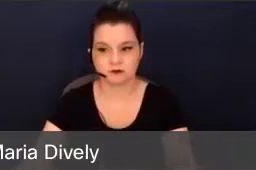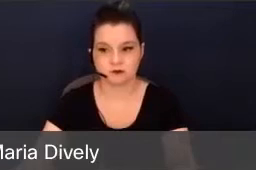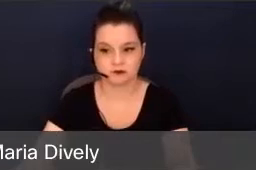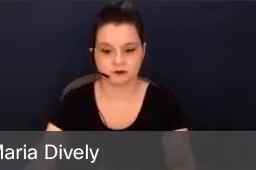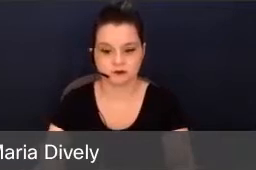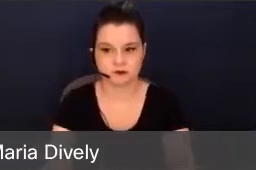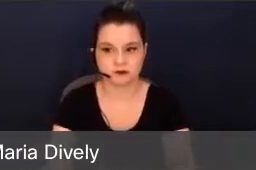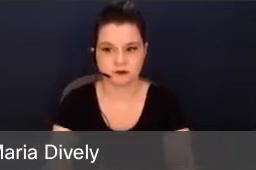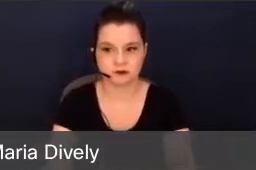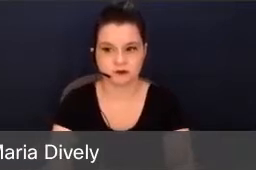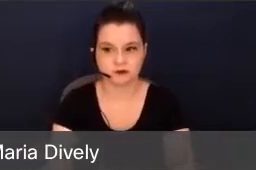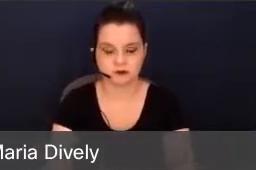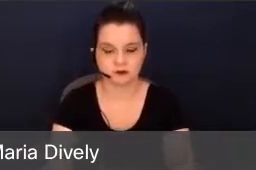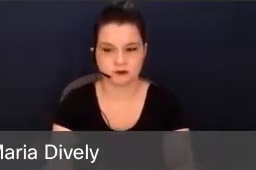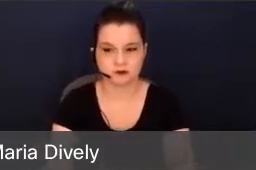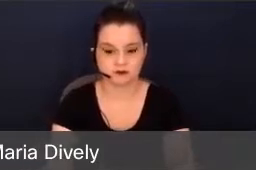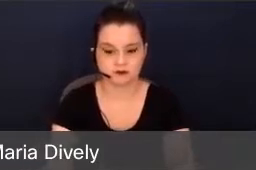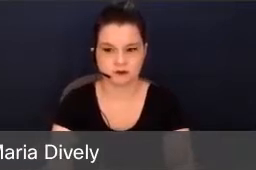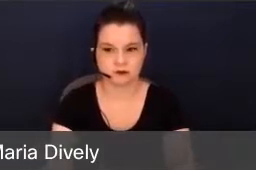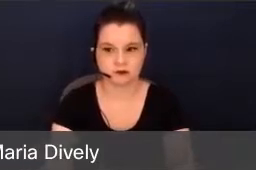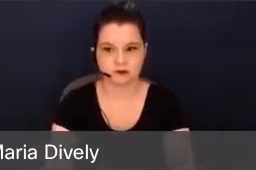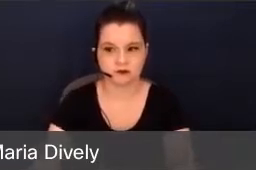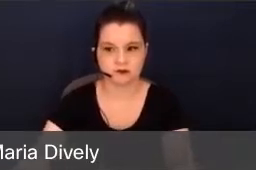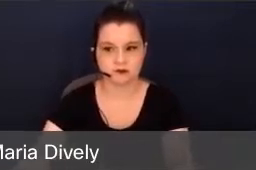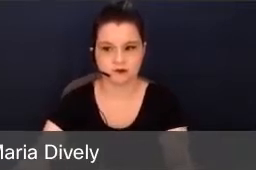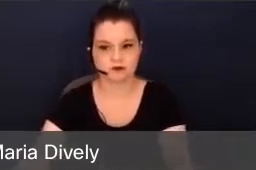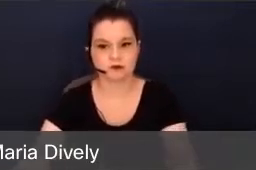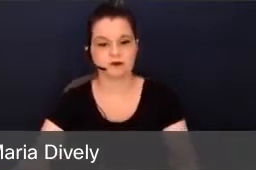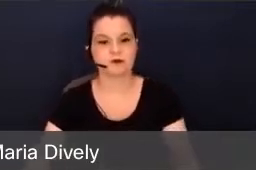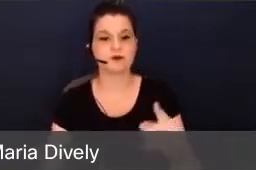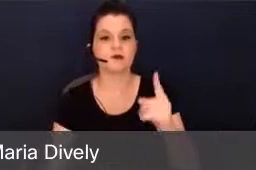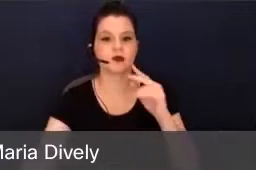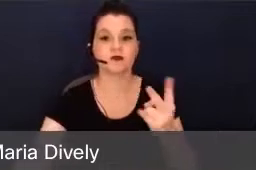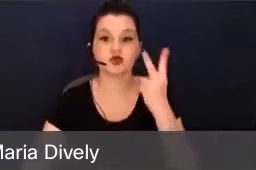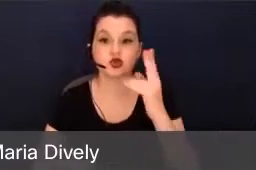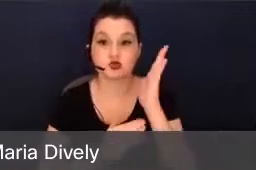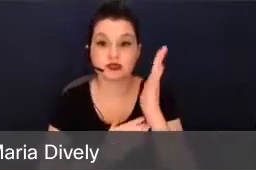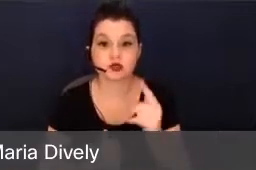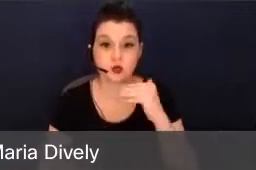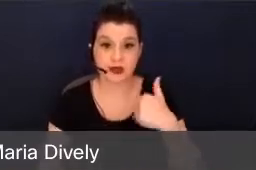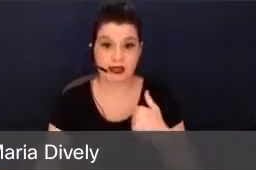And I think with that, I'll introduce our, our two presenters. So we have first up is